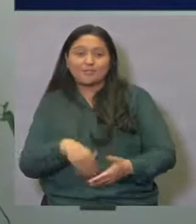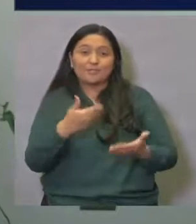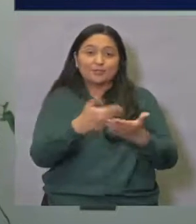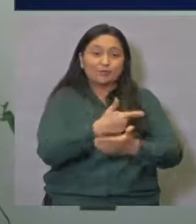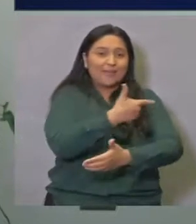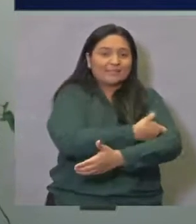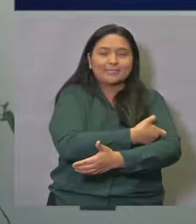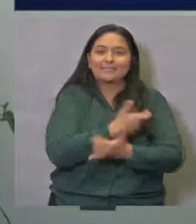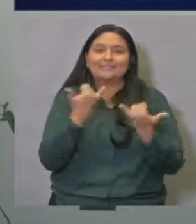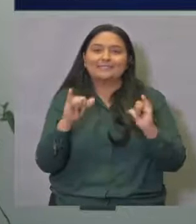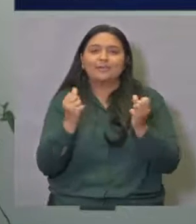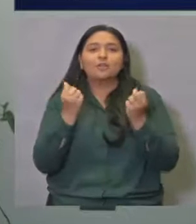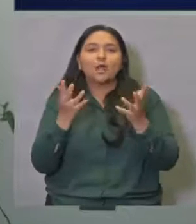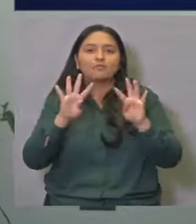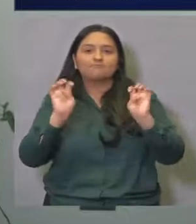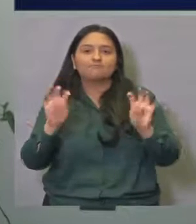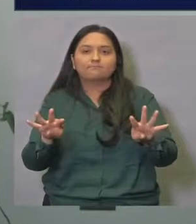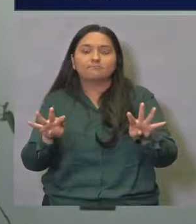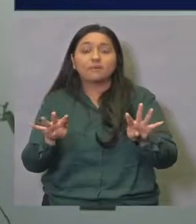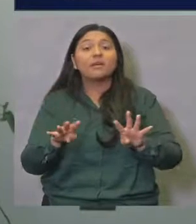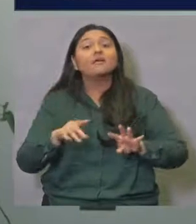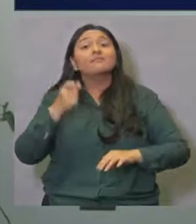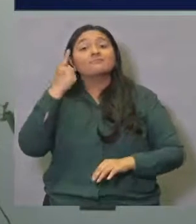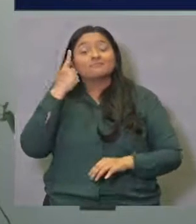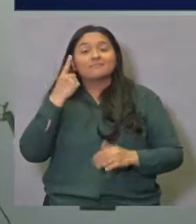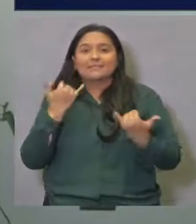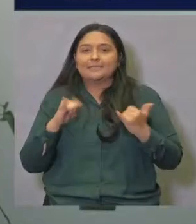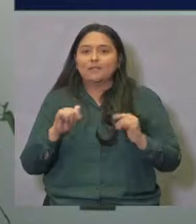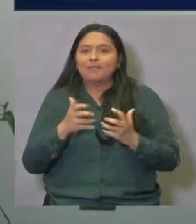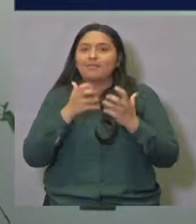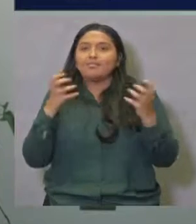AND NEW VACCINES.